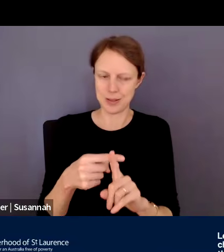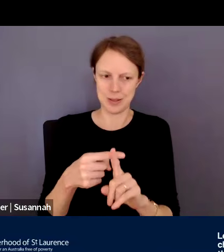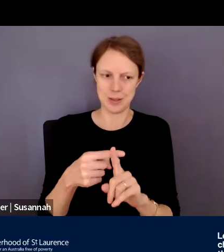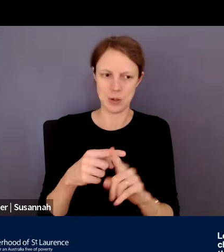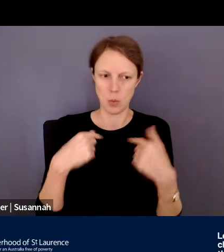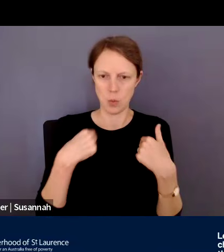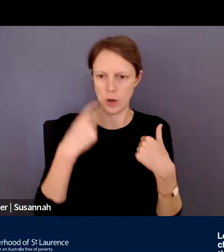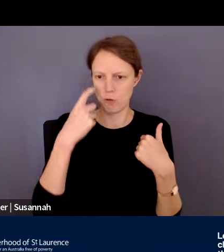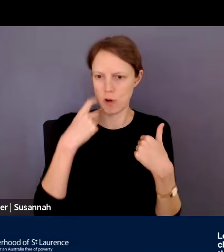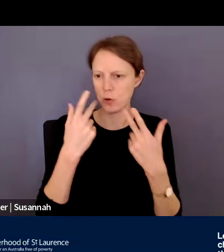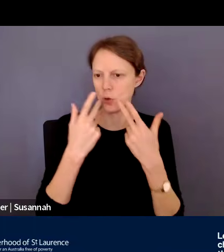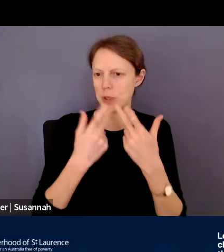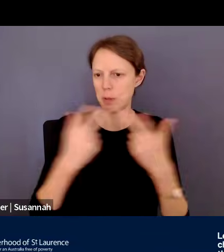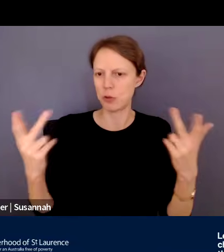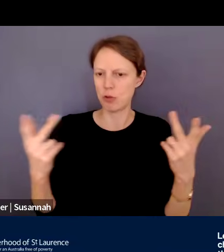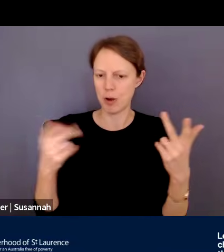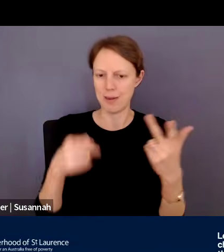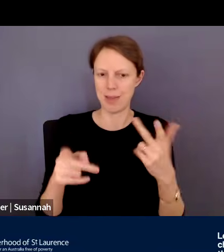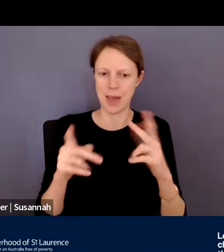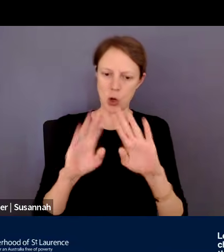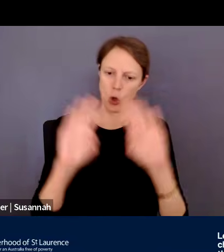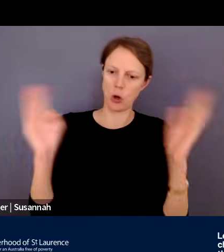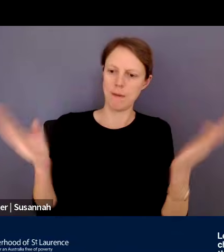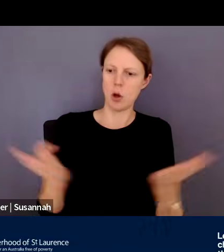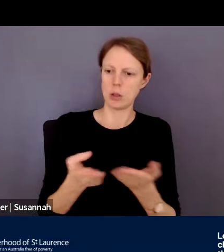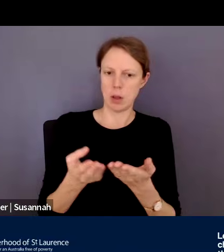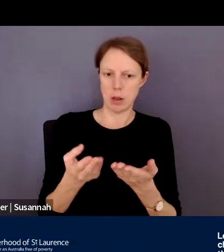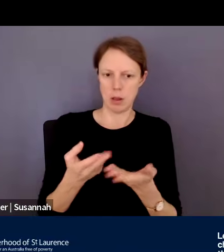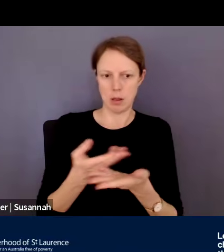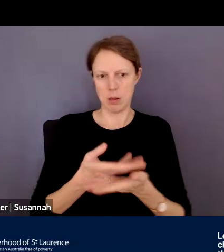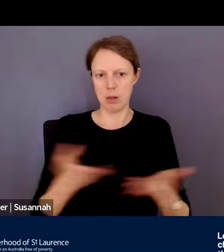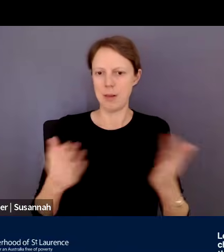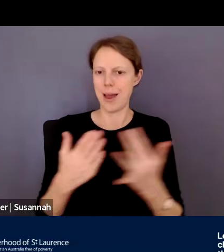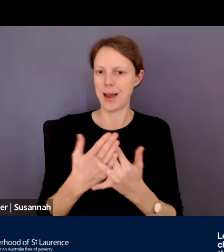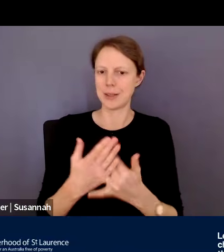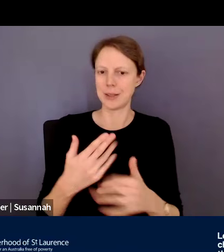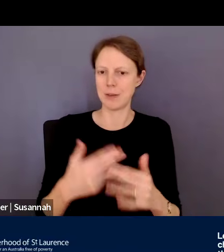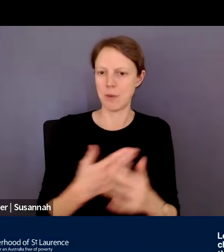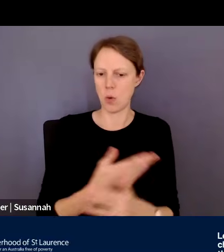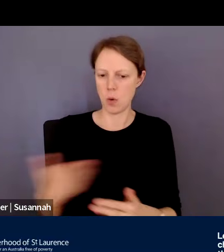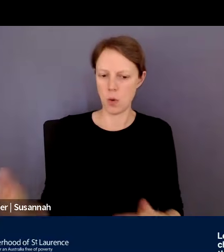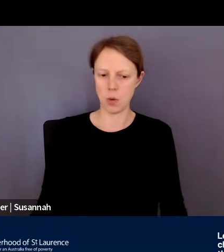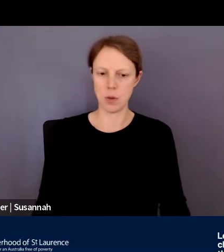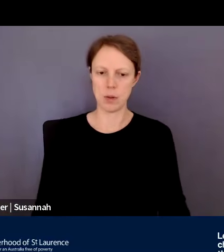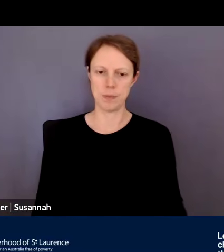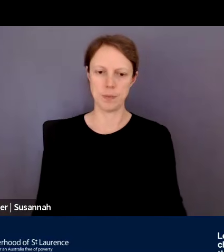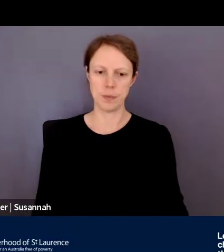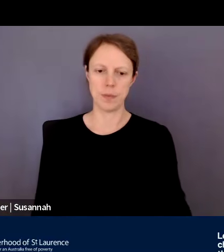universal access. And we're trying to demonstrate this through strong partnerships, collaboration